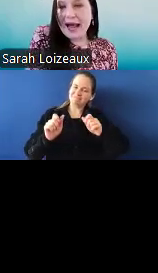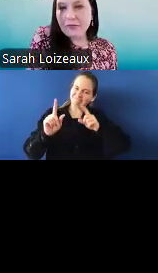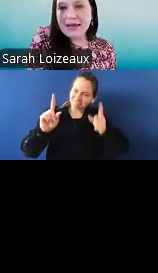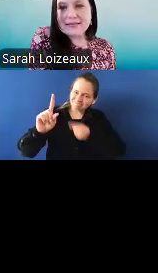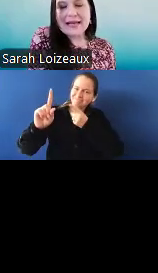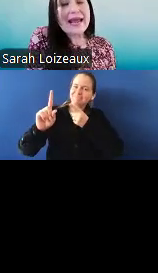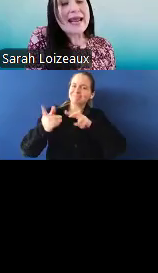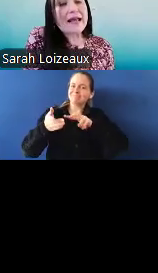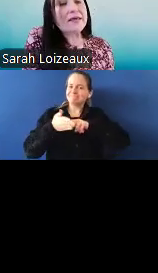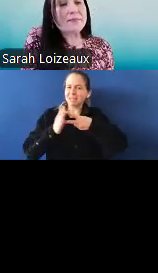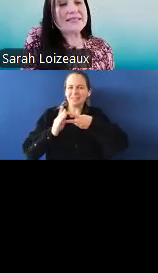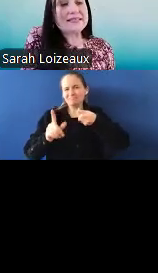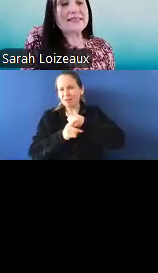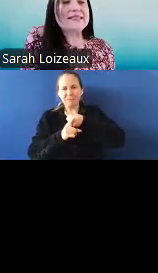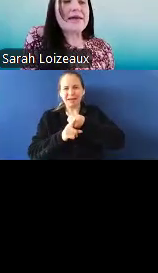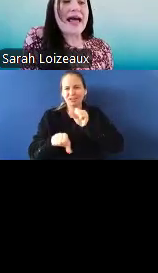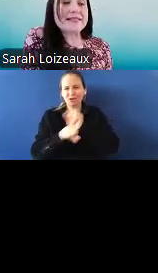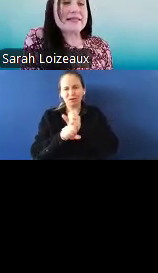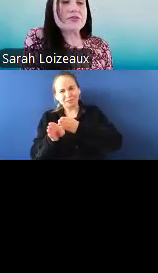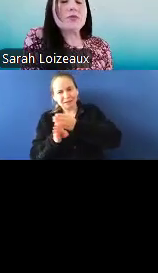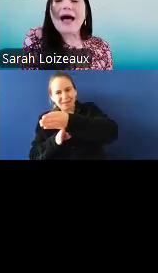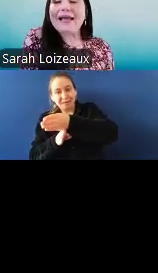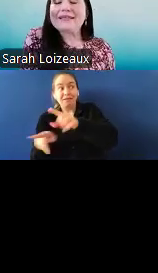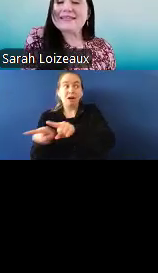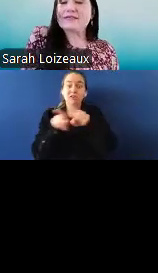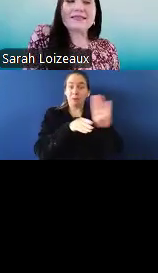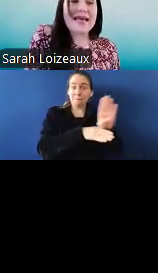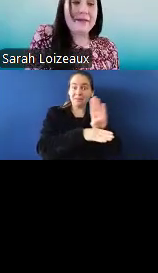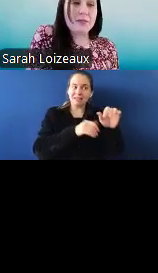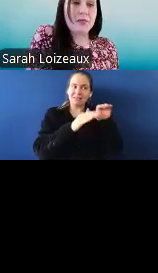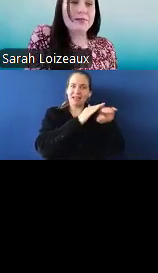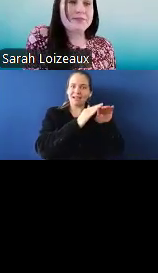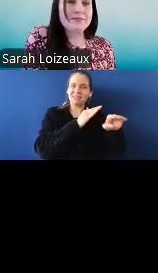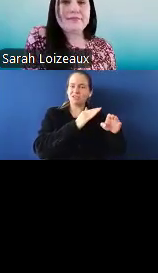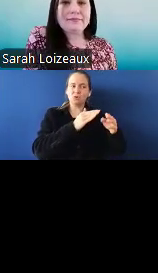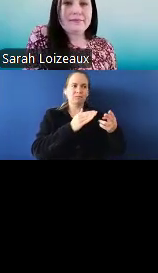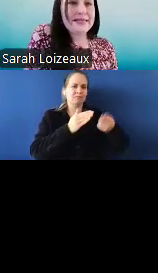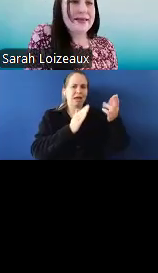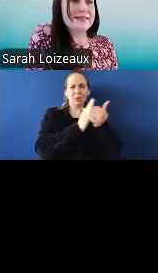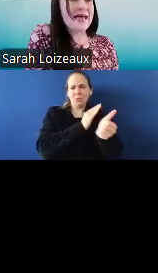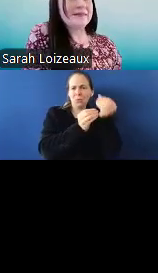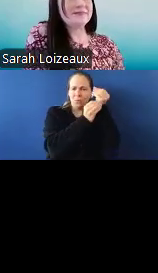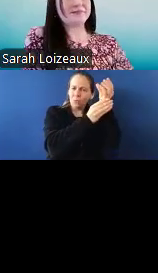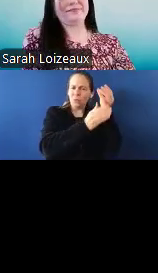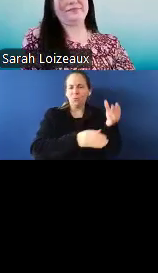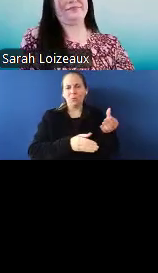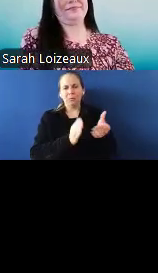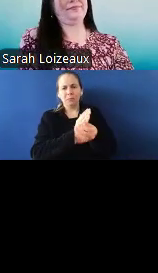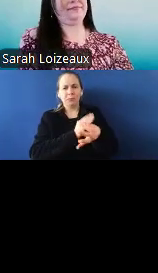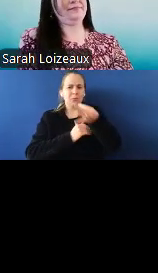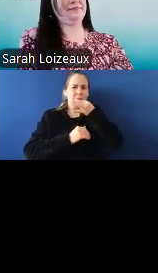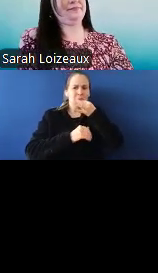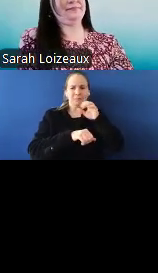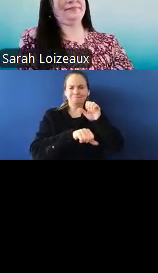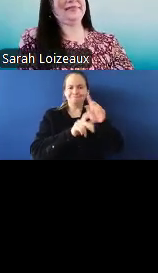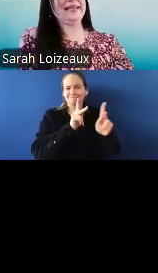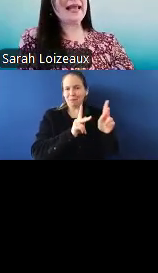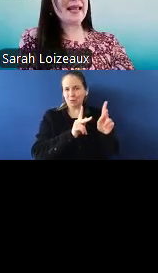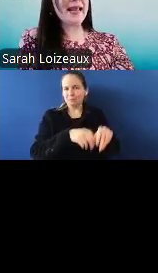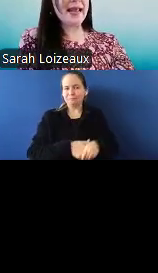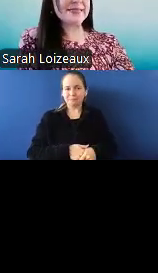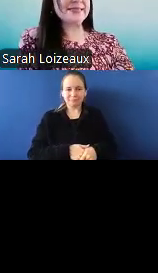pathways, and that businesses have access to a highly skilled talent pool. Next slide. And to